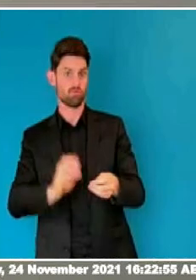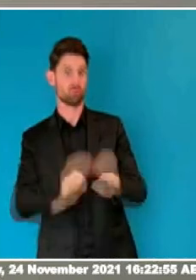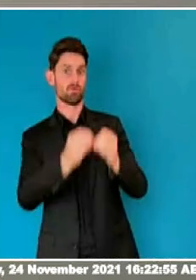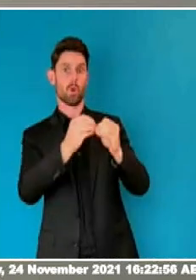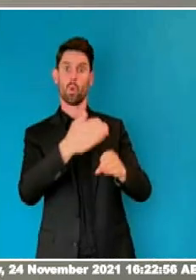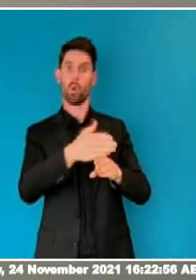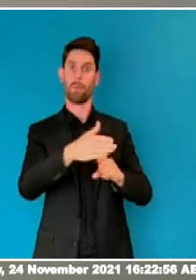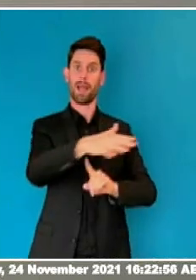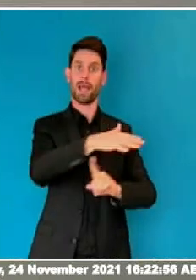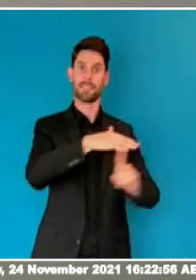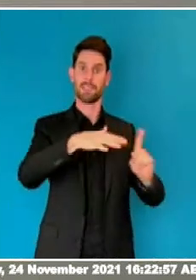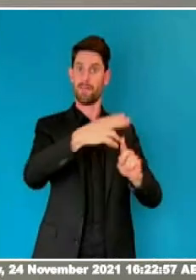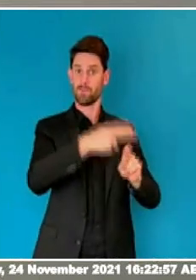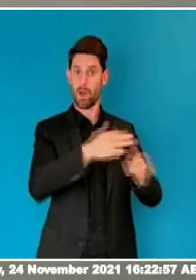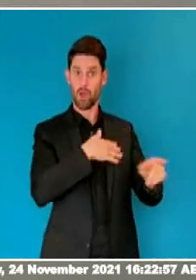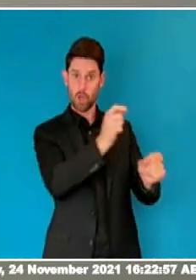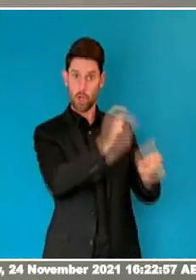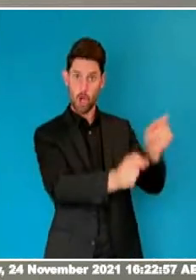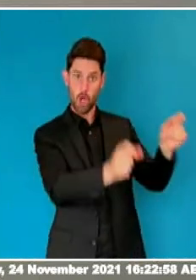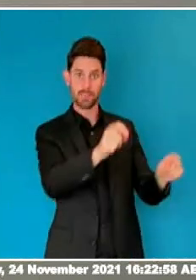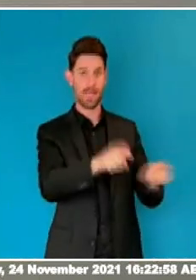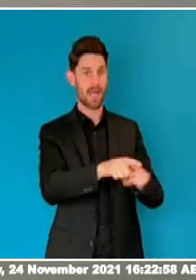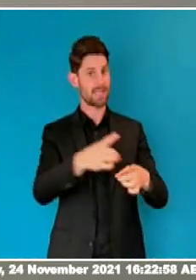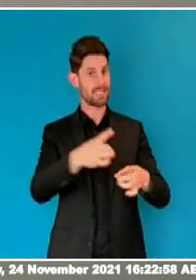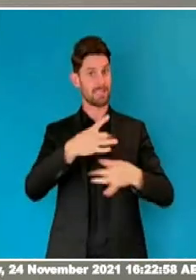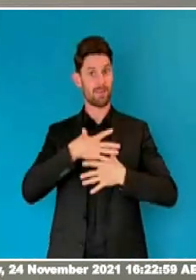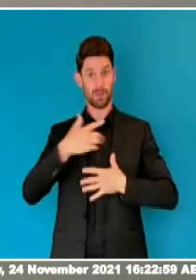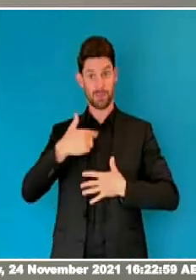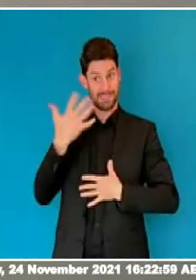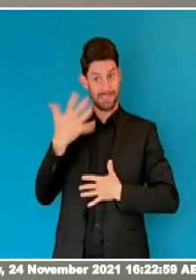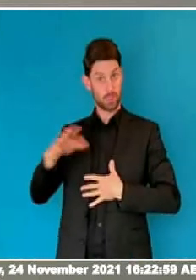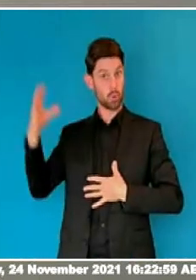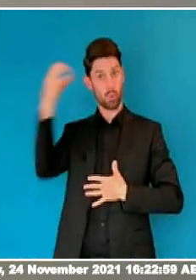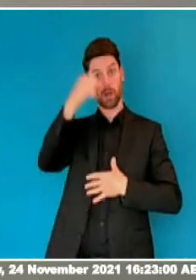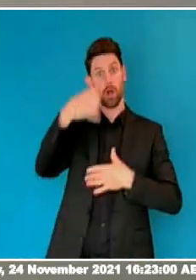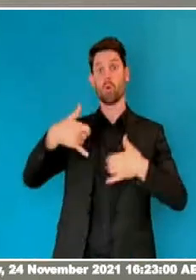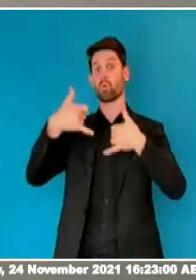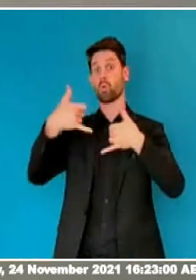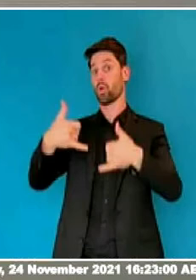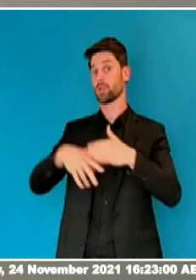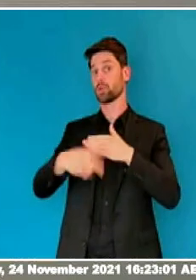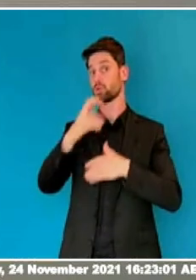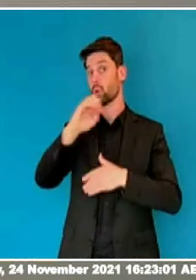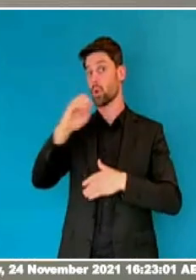We did win an award a number of years ago now, 2016 for guidelines that we developed in